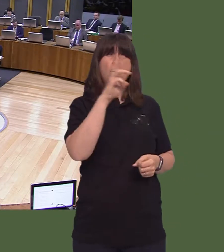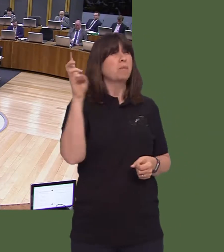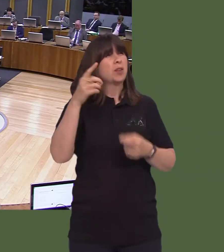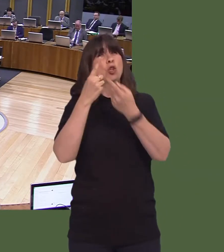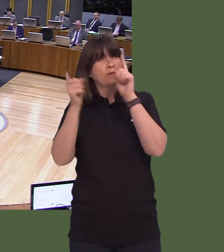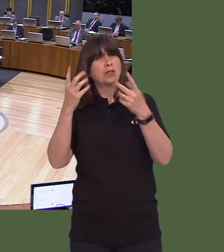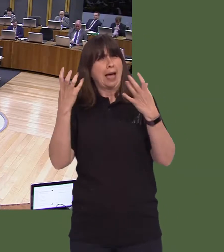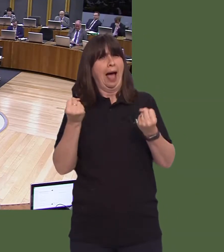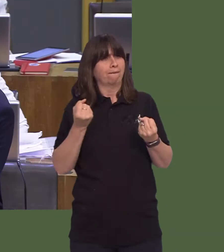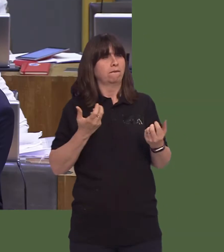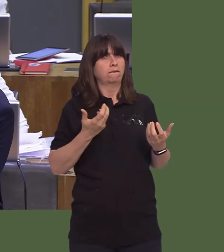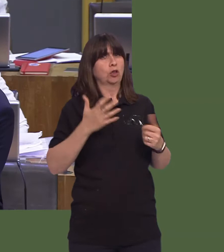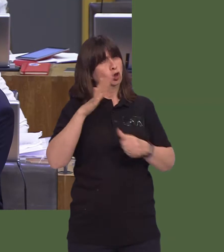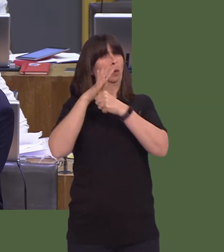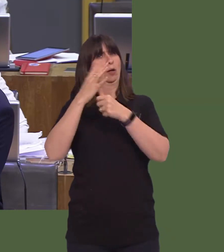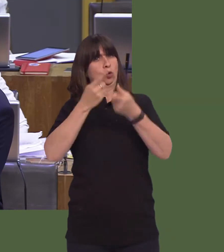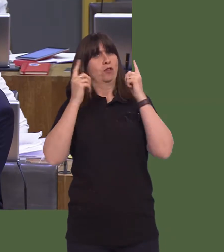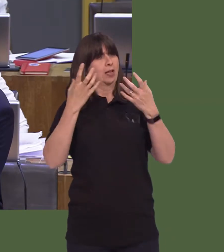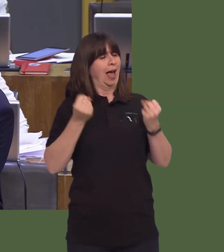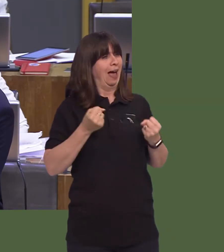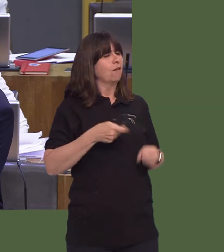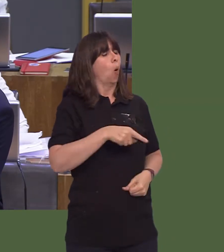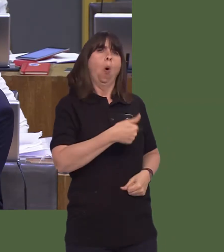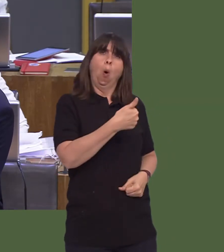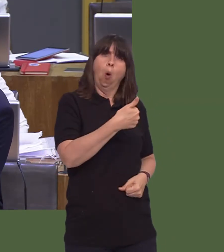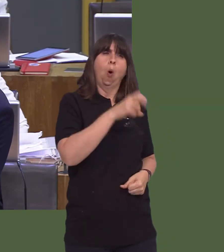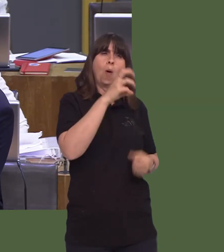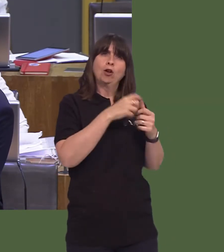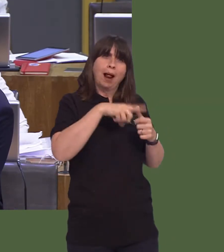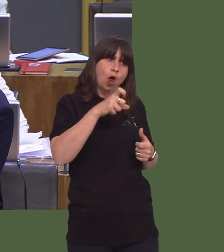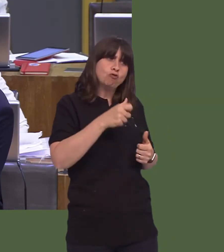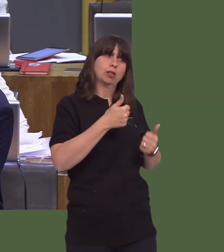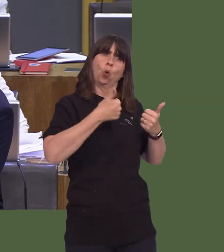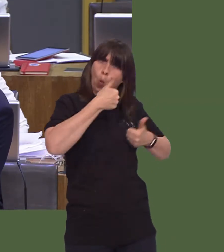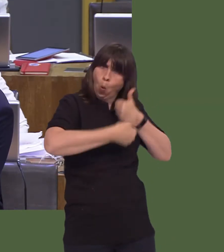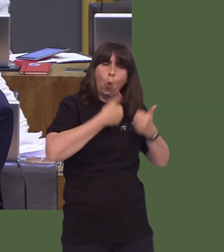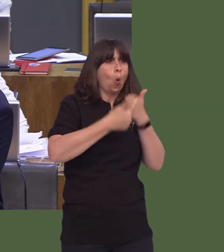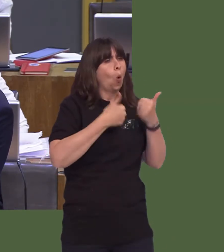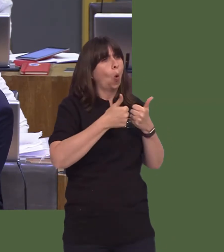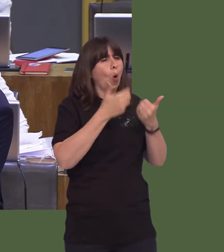the top universities, as he put it. People do recognise it for the breadth it gives to the skills that students are able